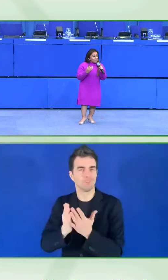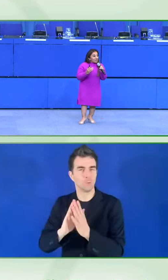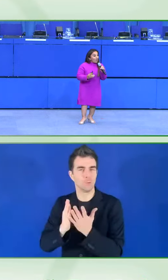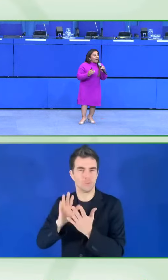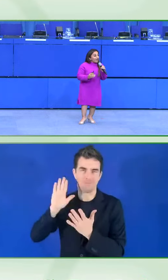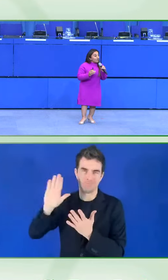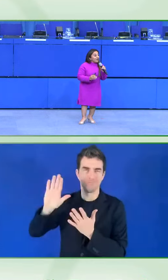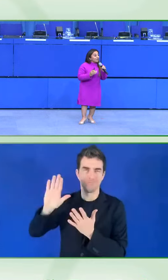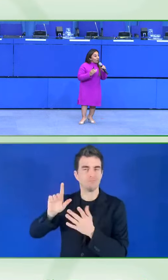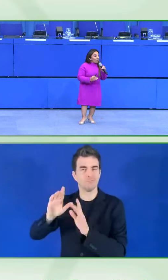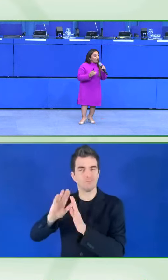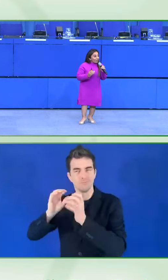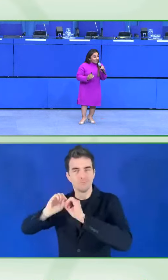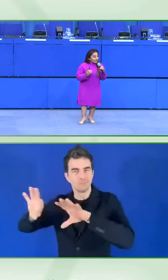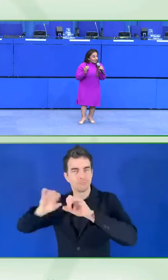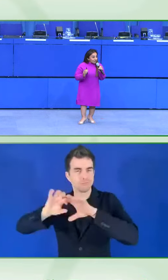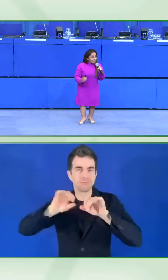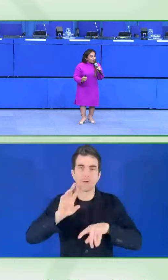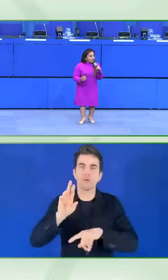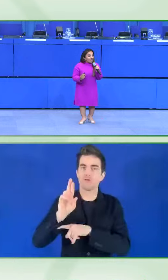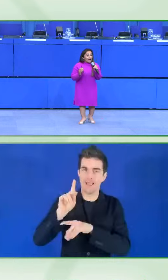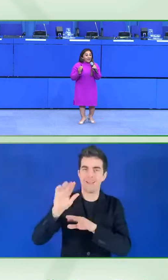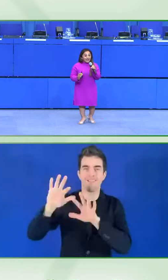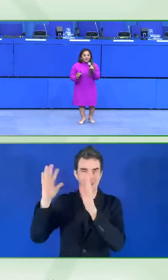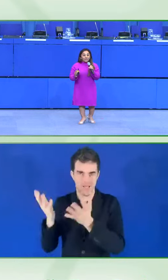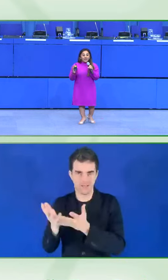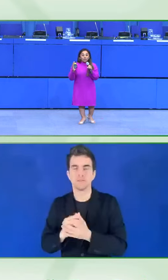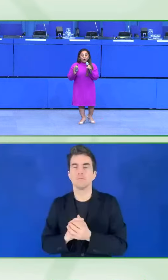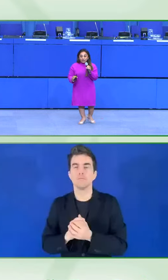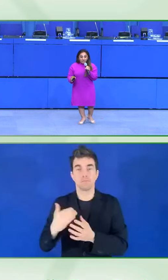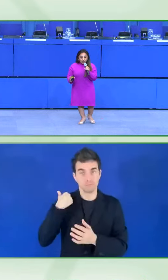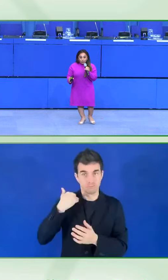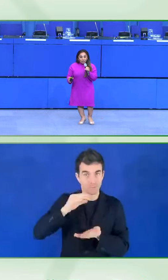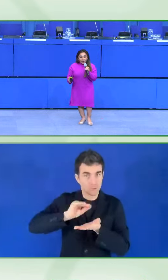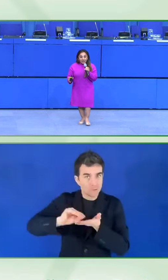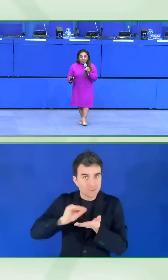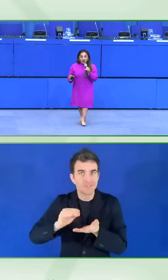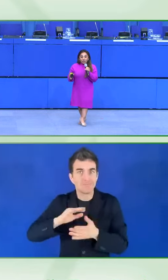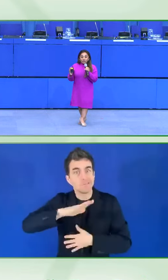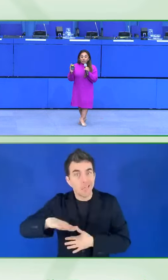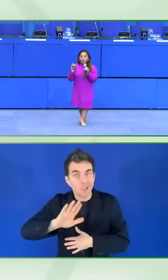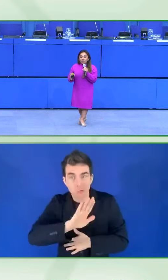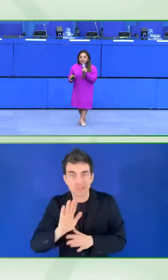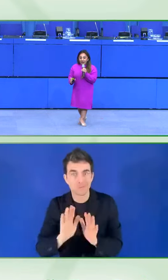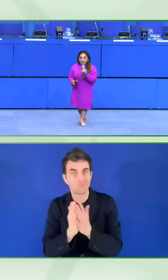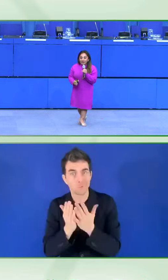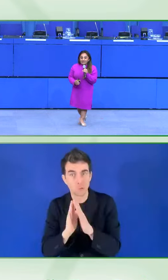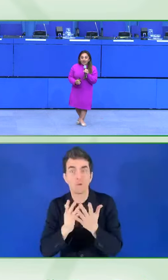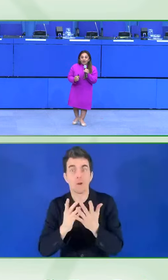I got told things like, you must have done something bad in your past life, that is why